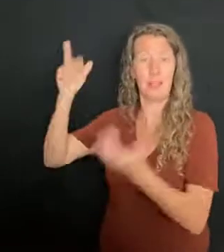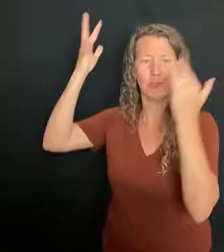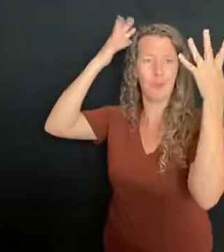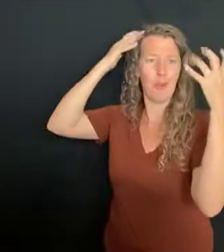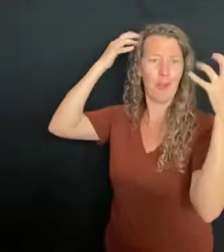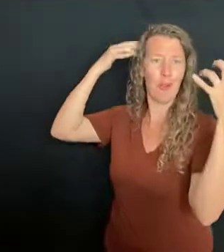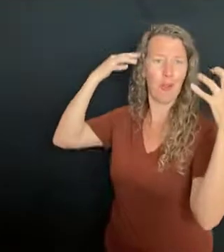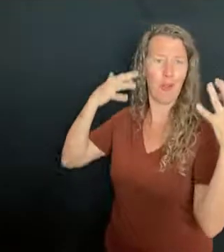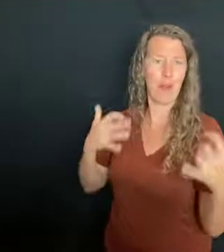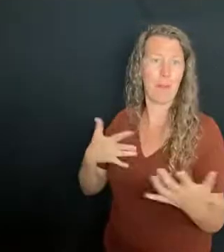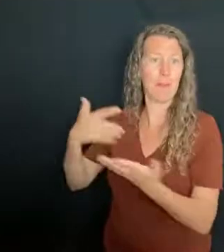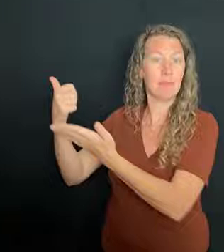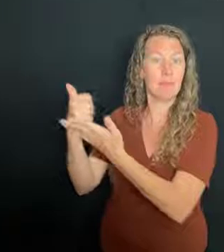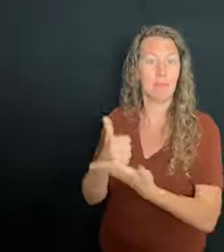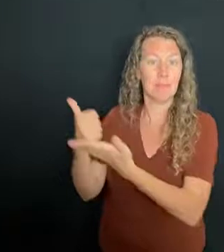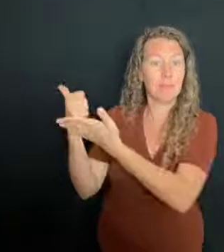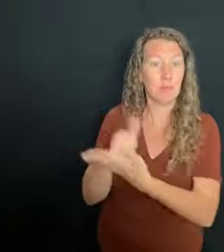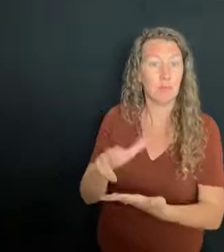on a disc shaped platform swing.